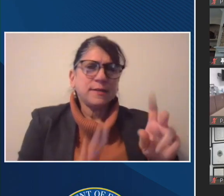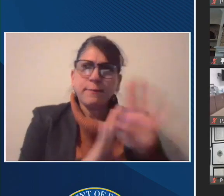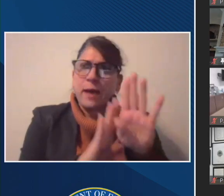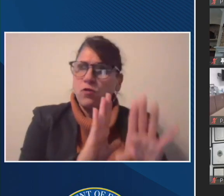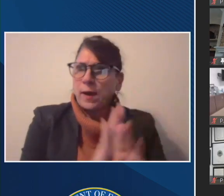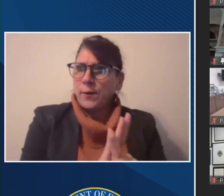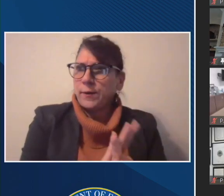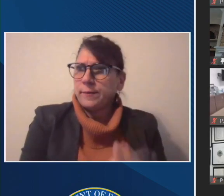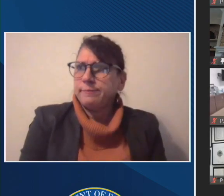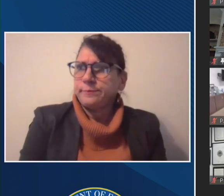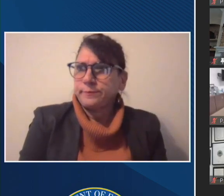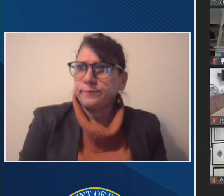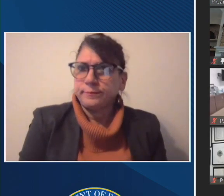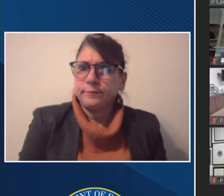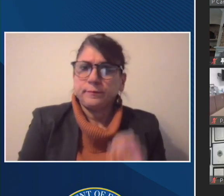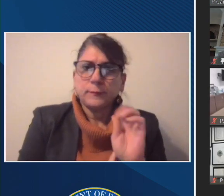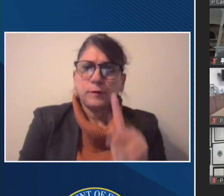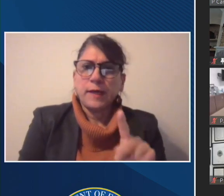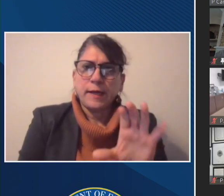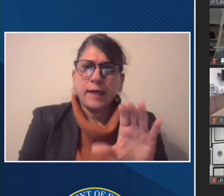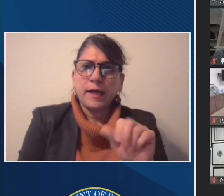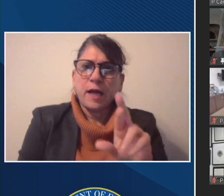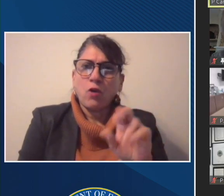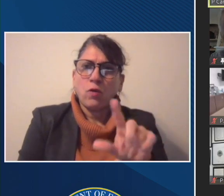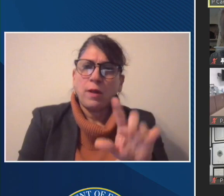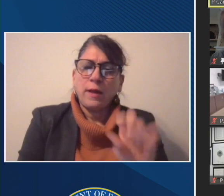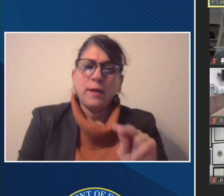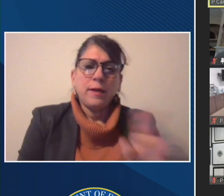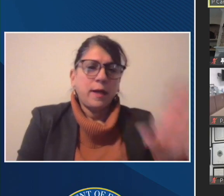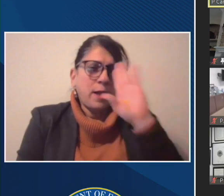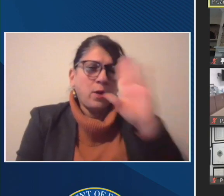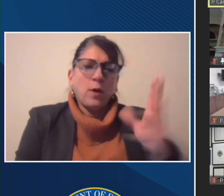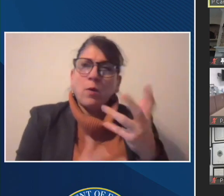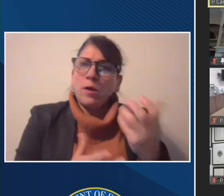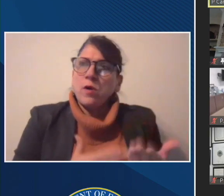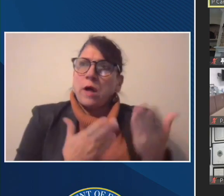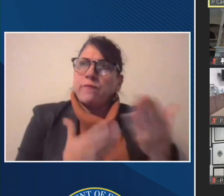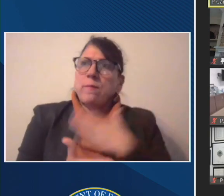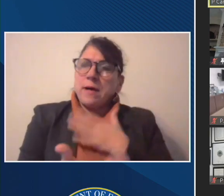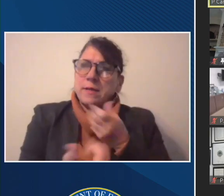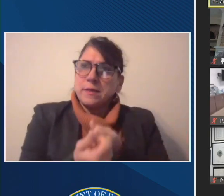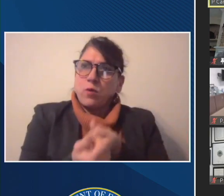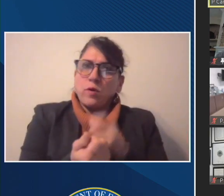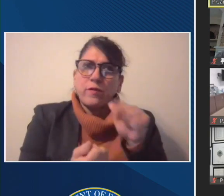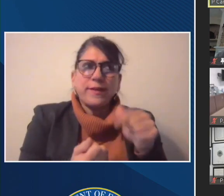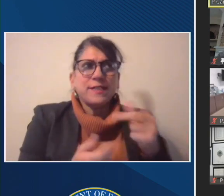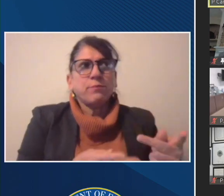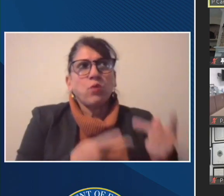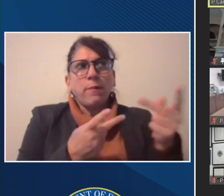Okay, thank you. Carolyn. I just wanted to offer my support for this proposal. I think it's important that